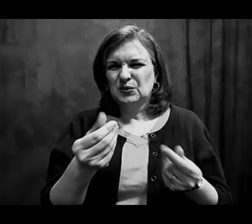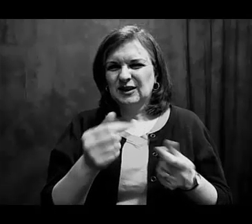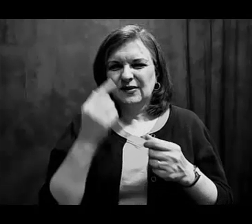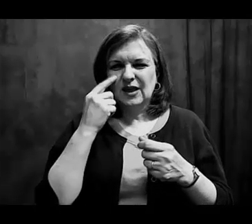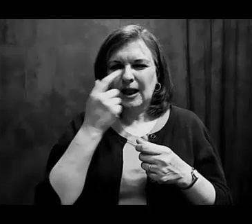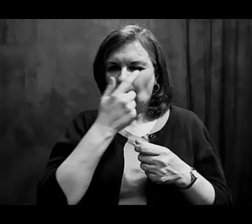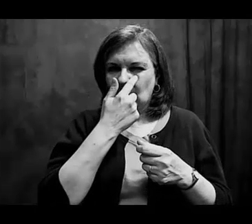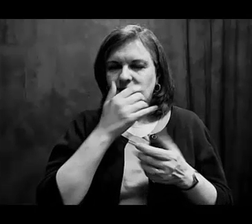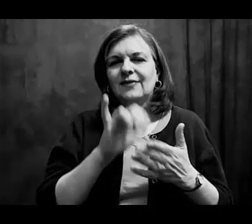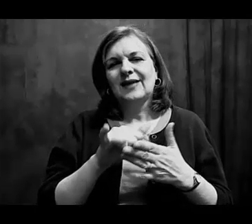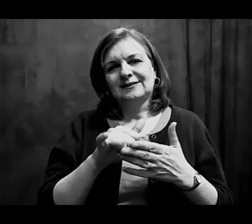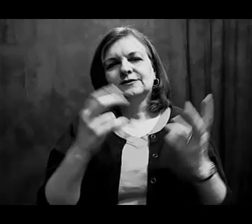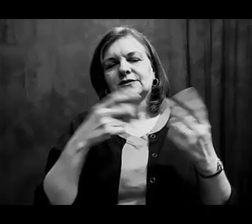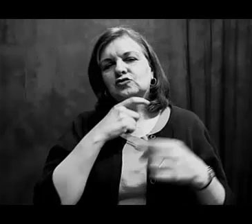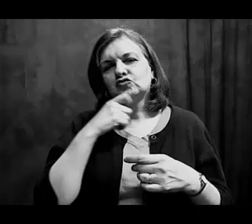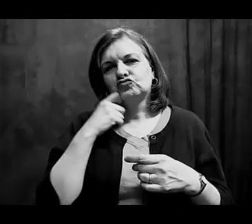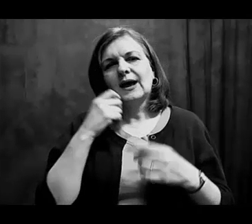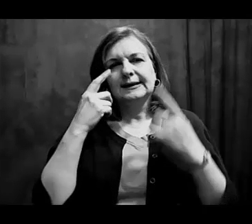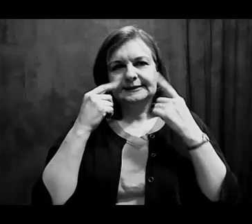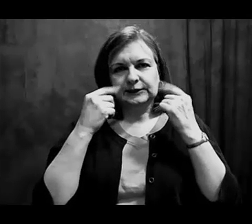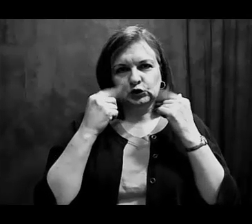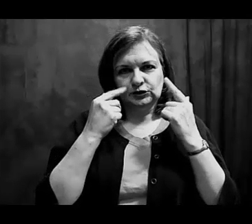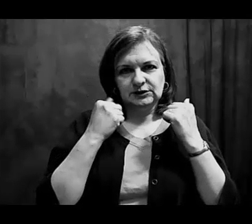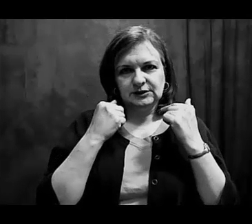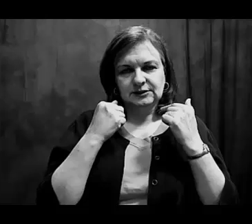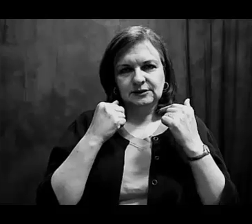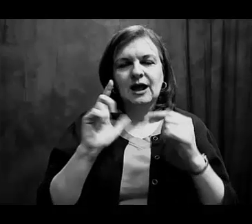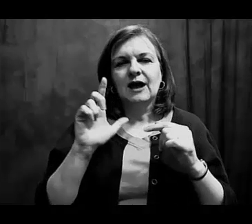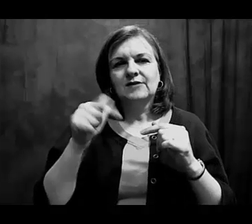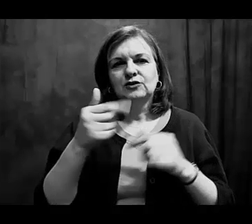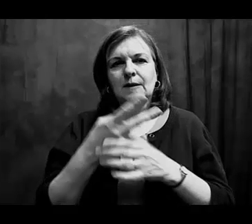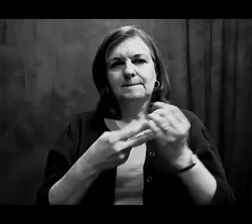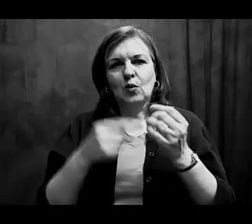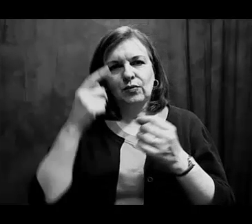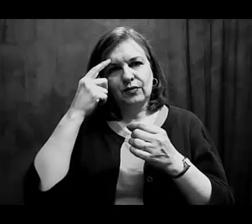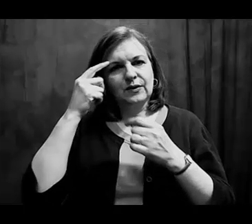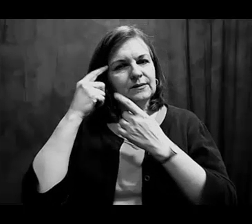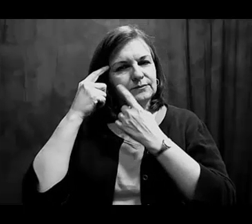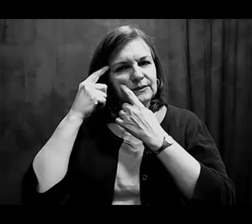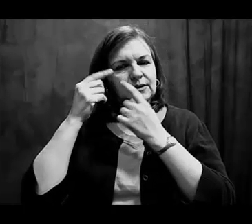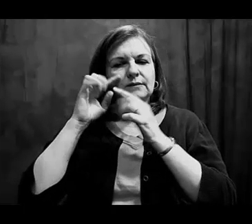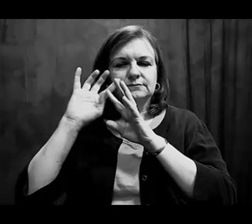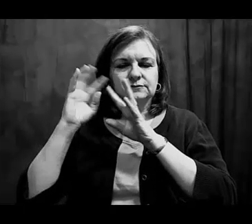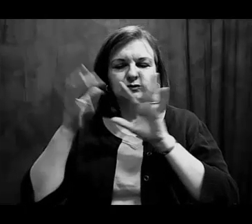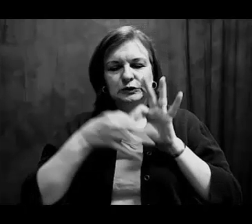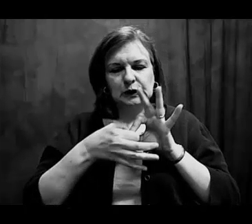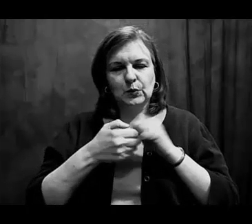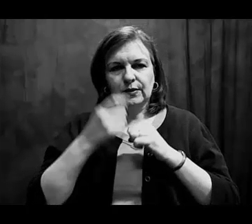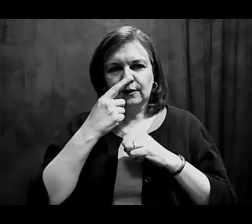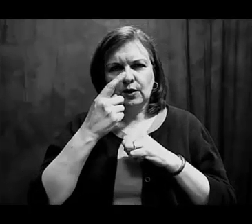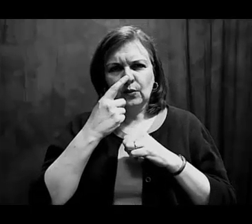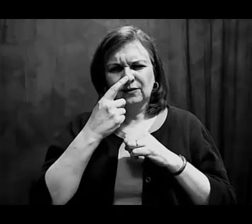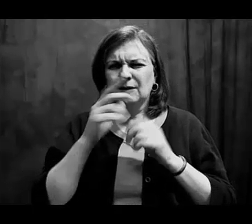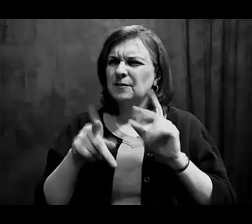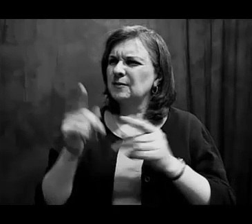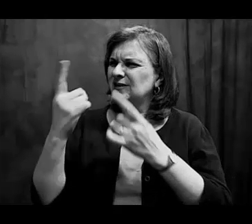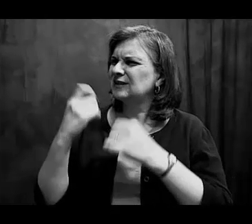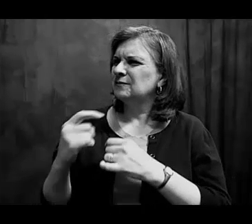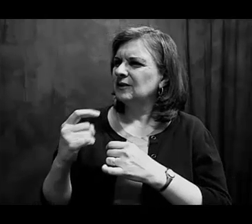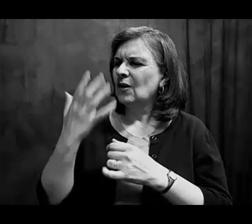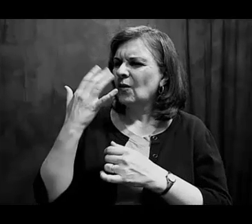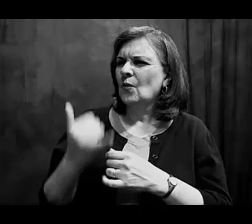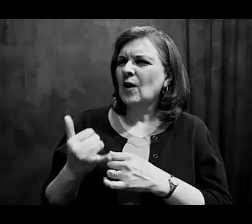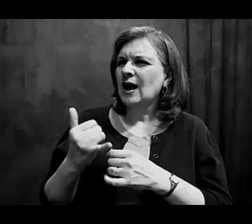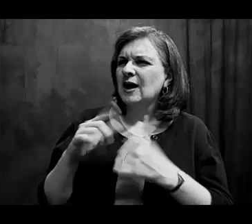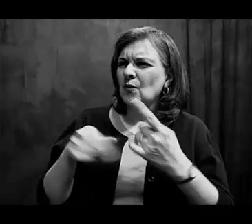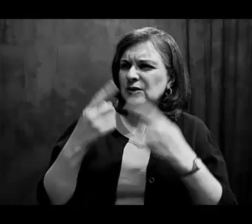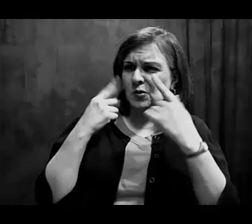they both eventually are going to drain to your nose -- so students often ask me why does your nose run when you cry?